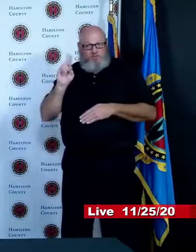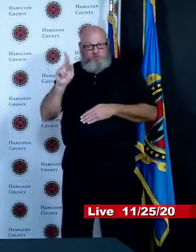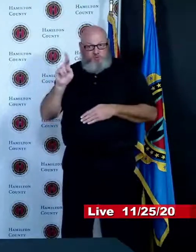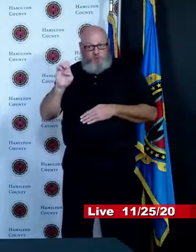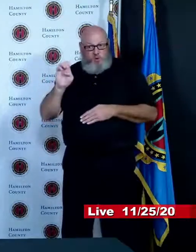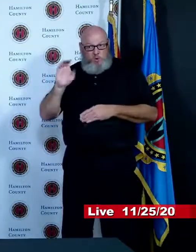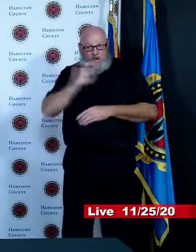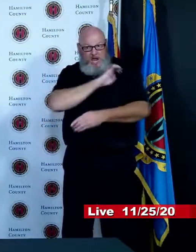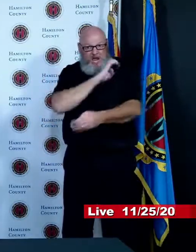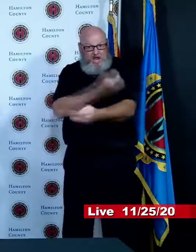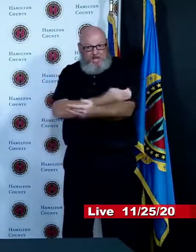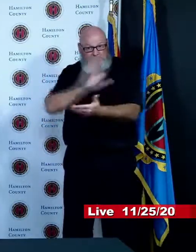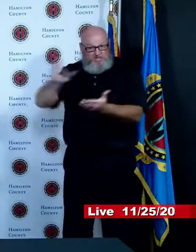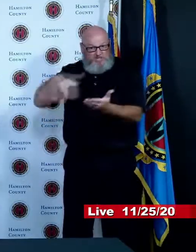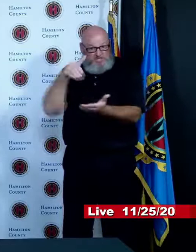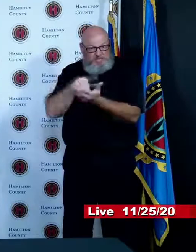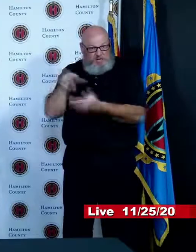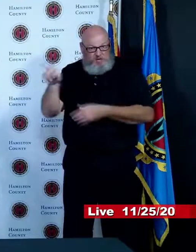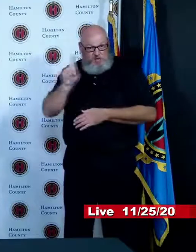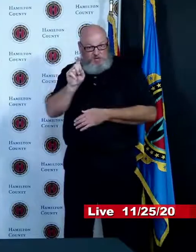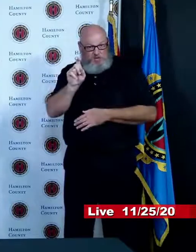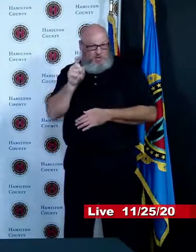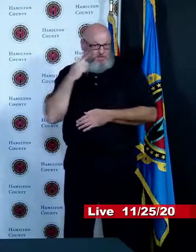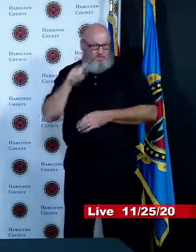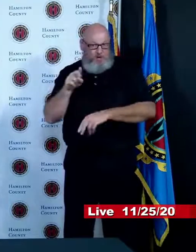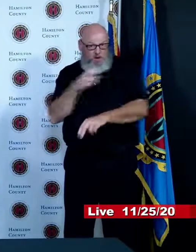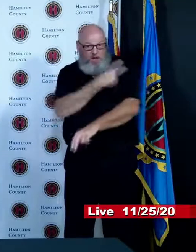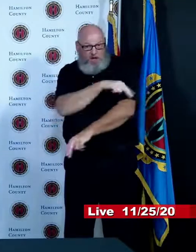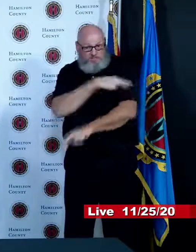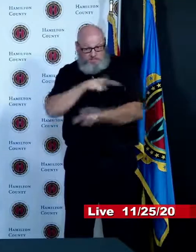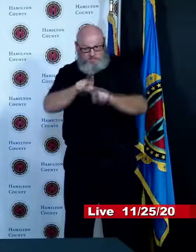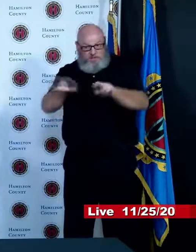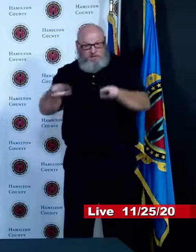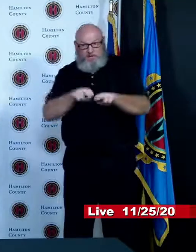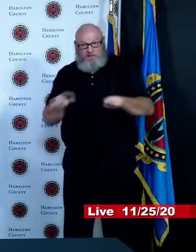that question to a different briefing when a member from the Health Collaborative is here